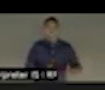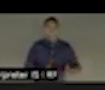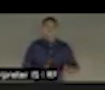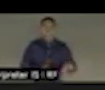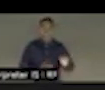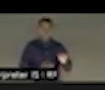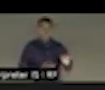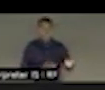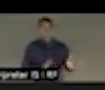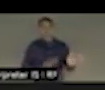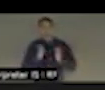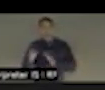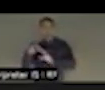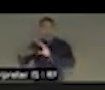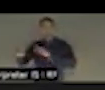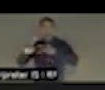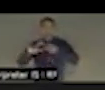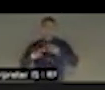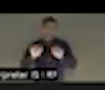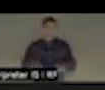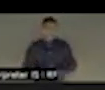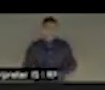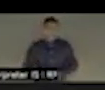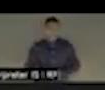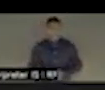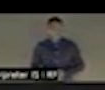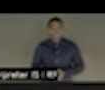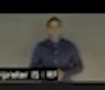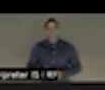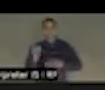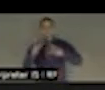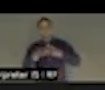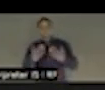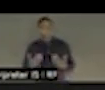mentioned and also we can link to the publication page, although